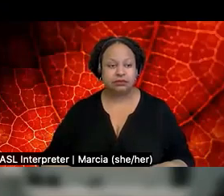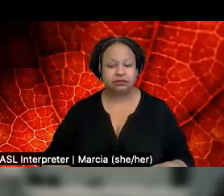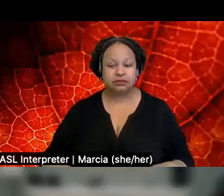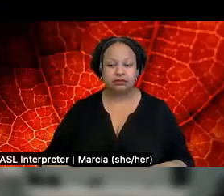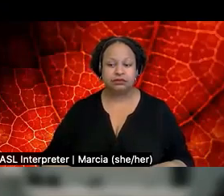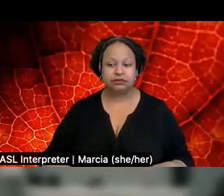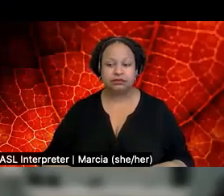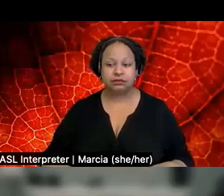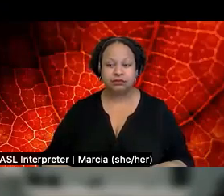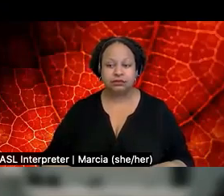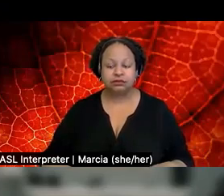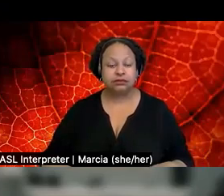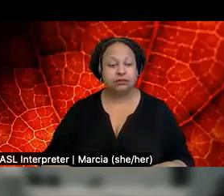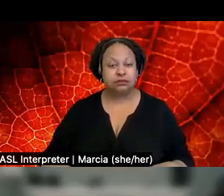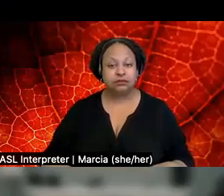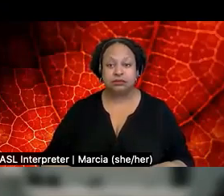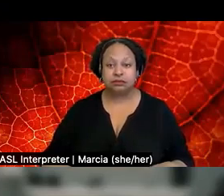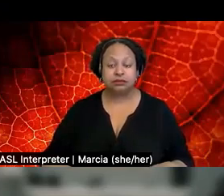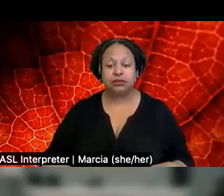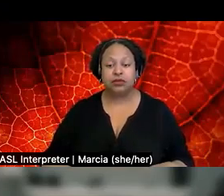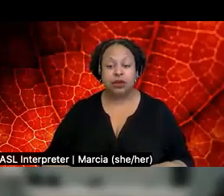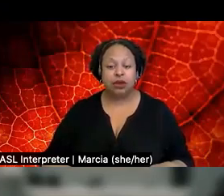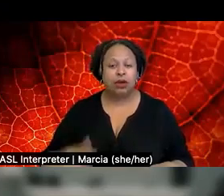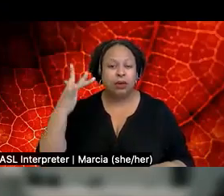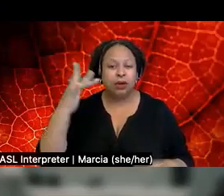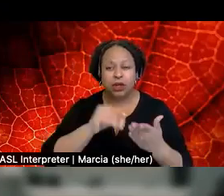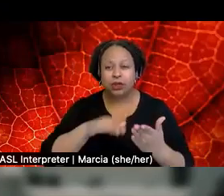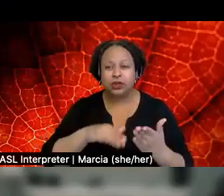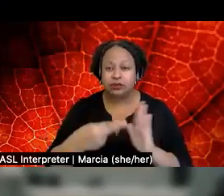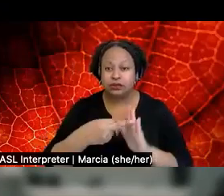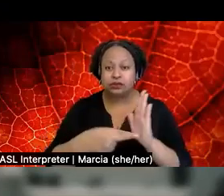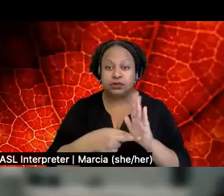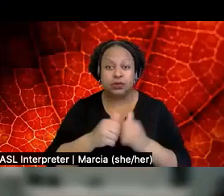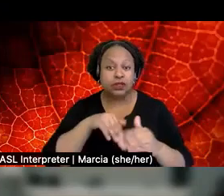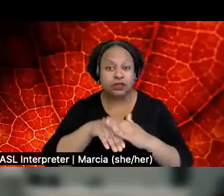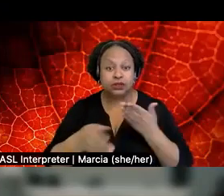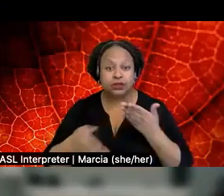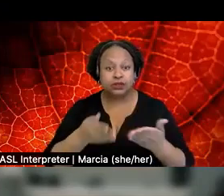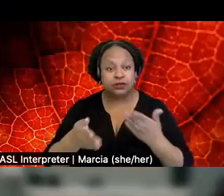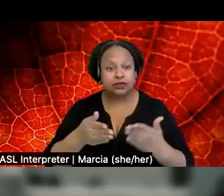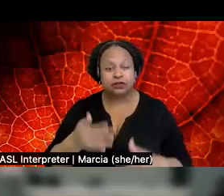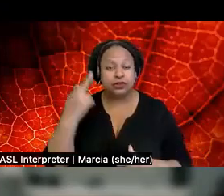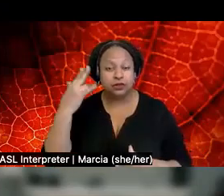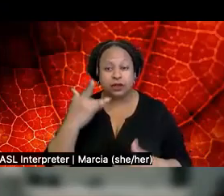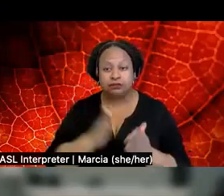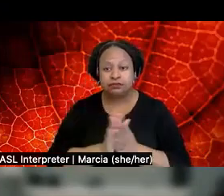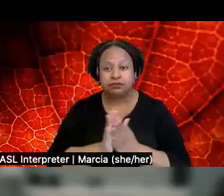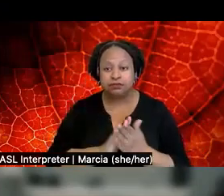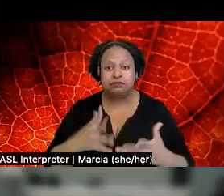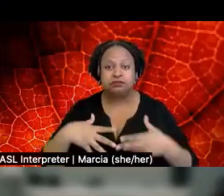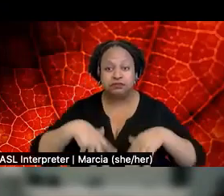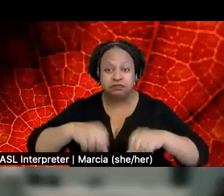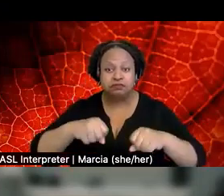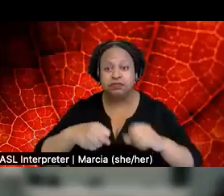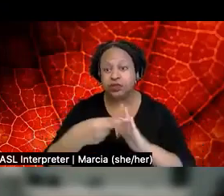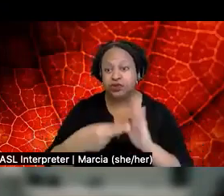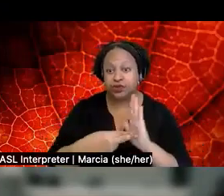So why do learners register with accessibility services and what props them are oftentimes with more encouragement.